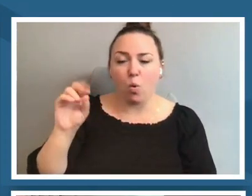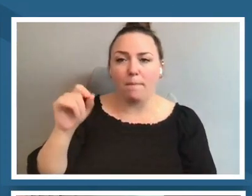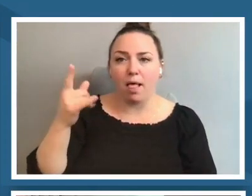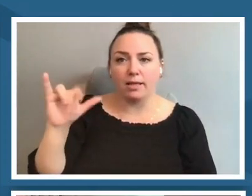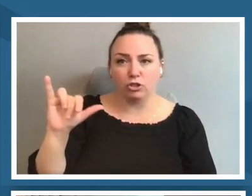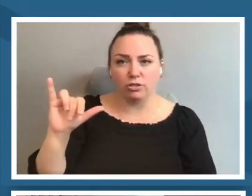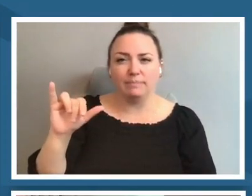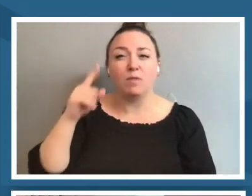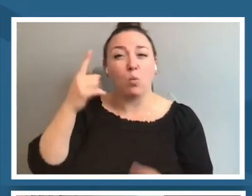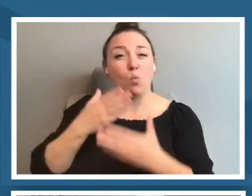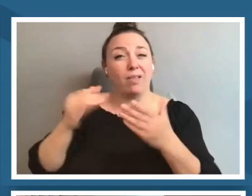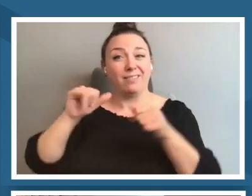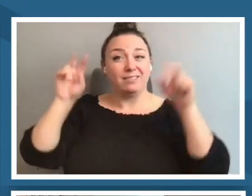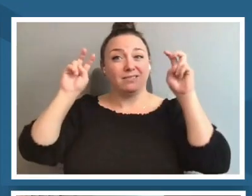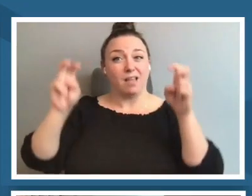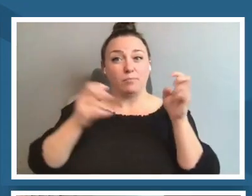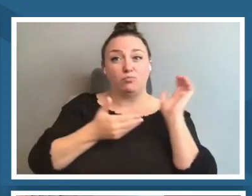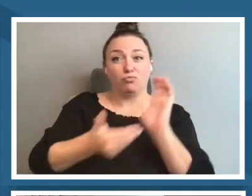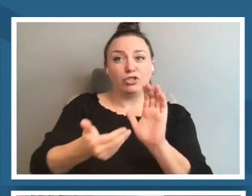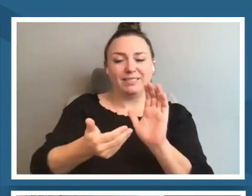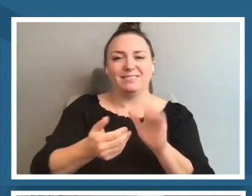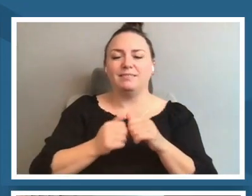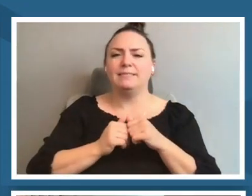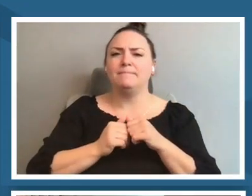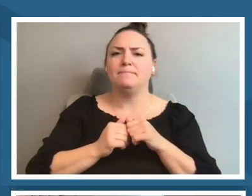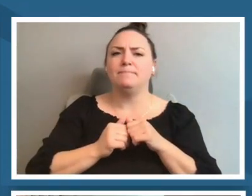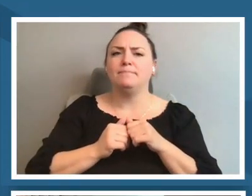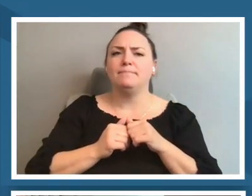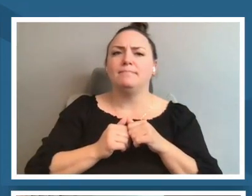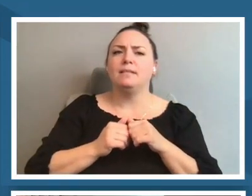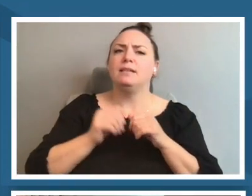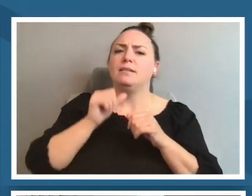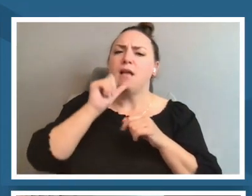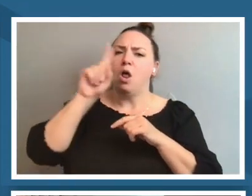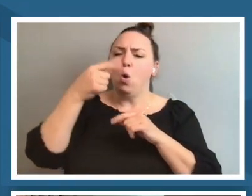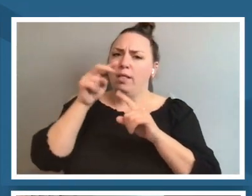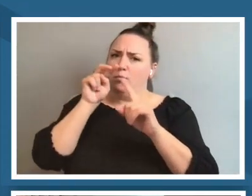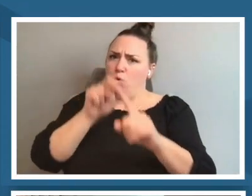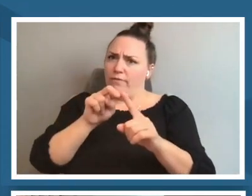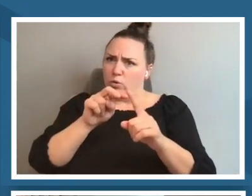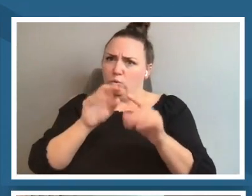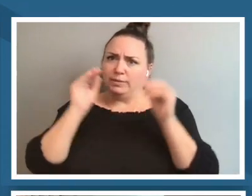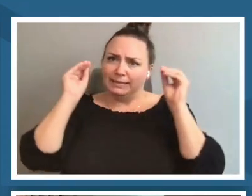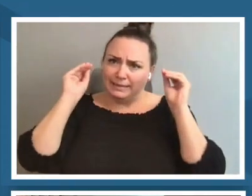discipline to teaching and just thinking